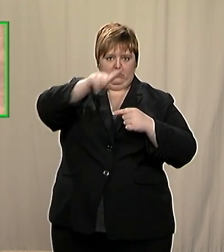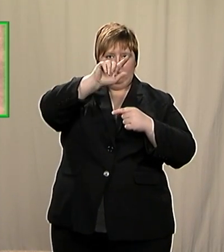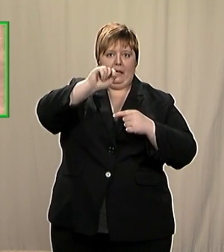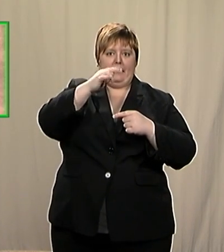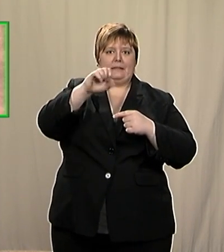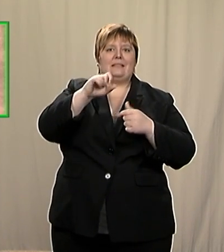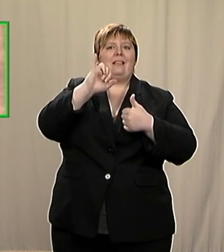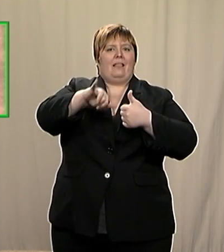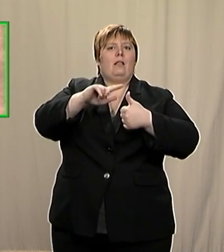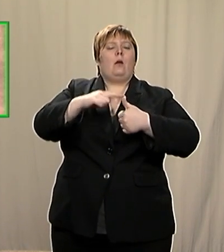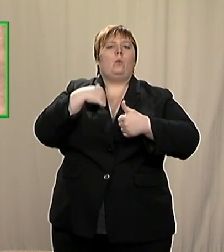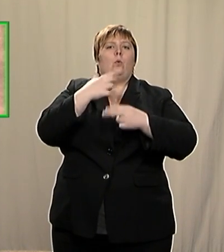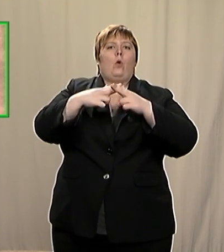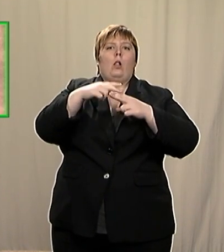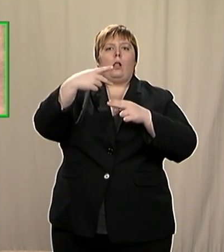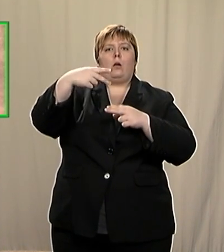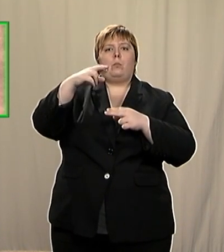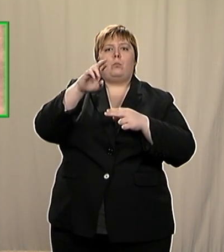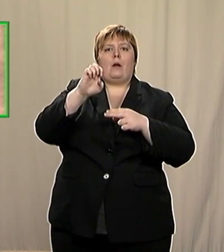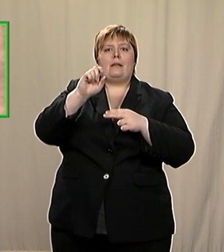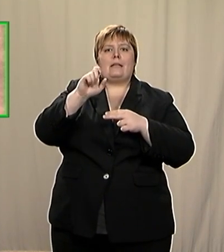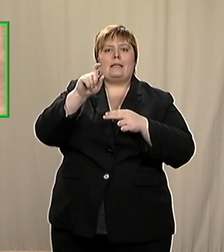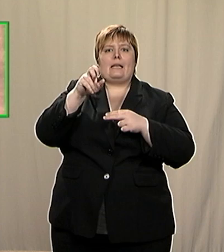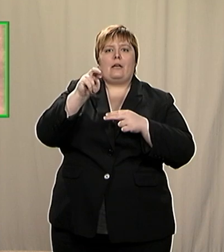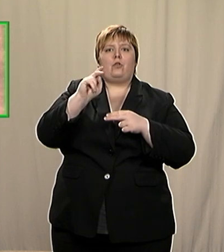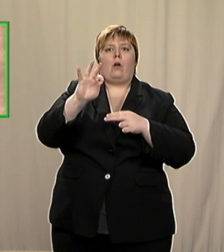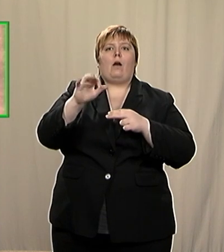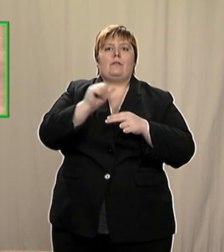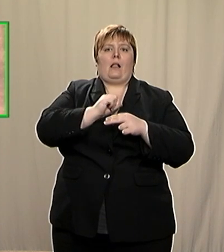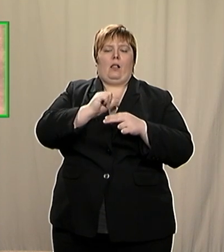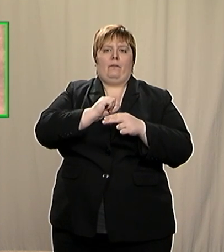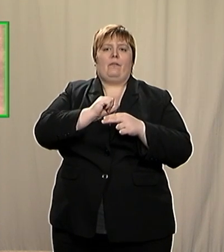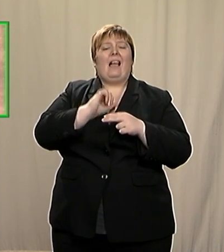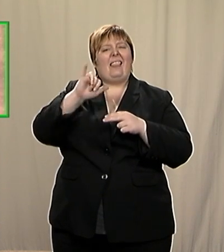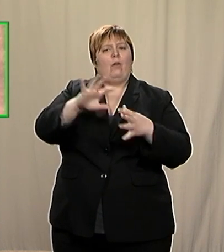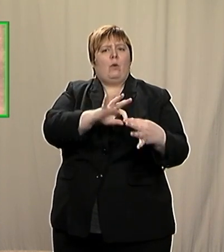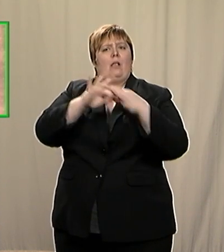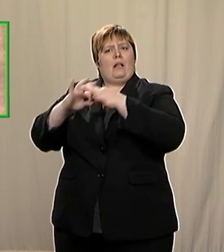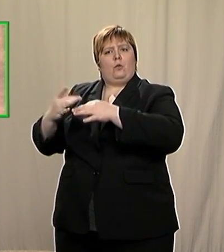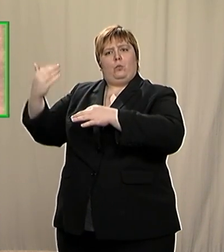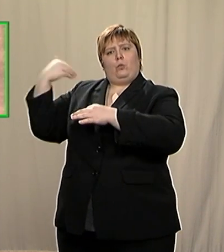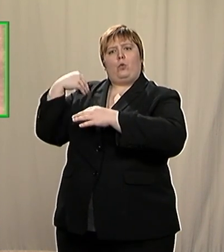is the presentation of self. This goes back to the work of Irving Goffman.